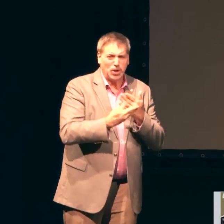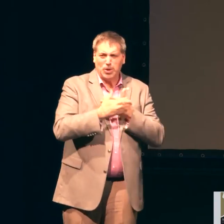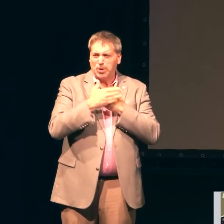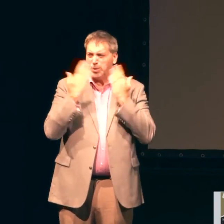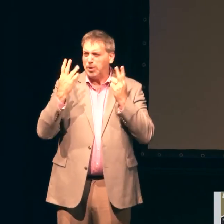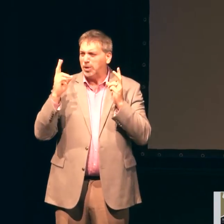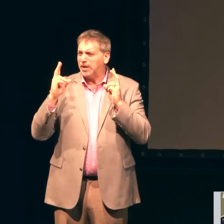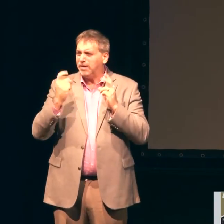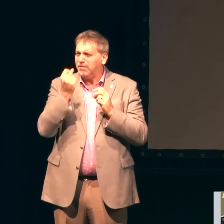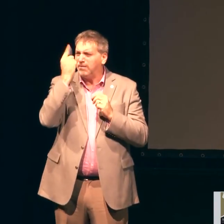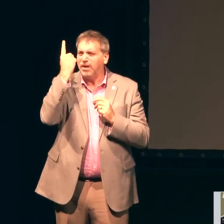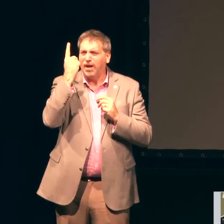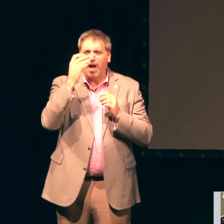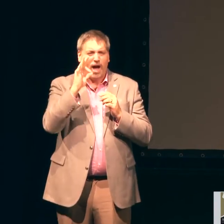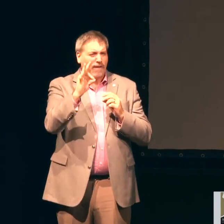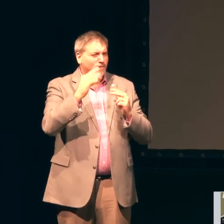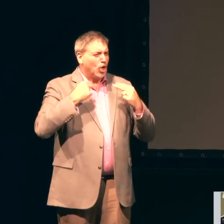didn't have a social development and I didn't